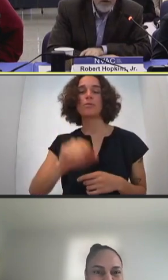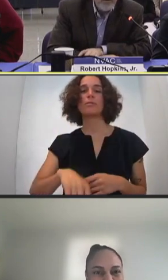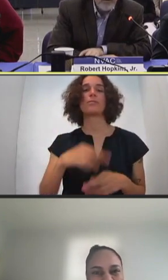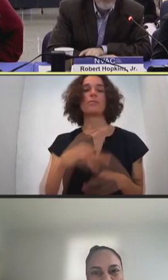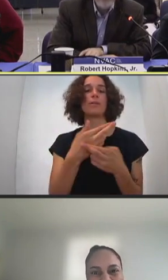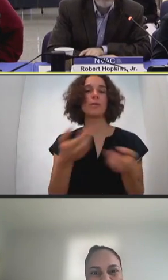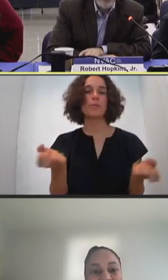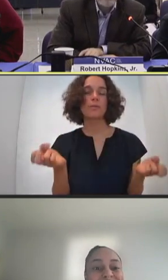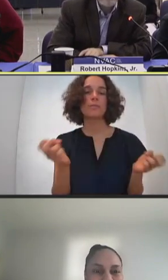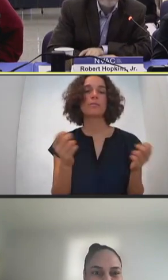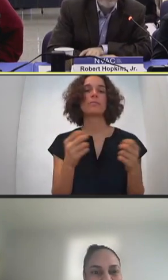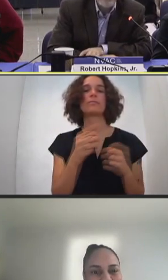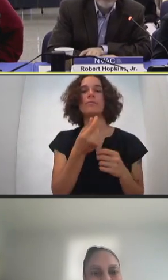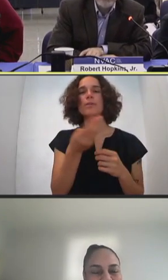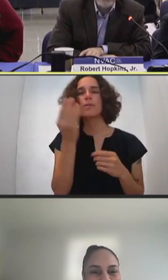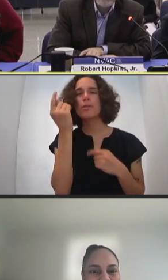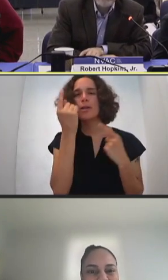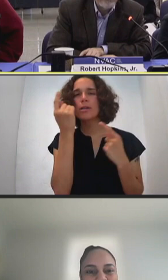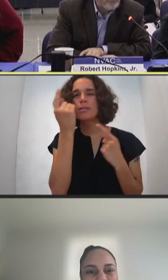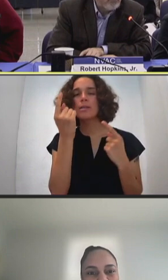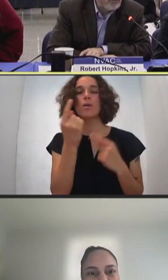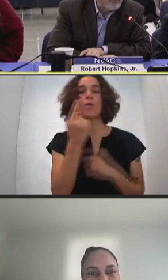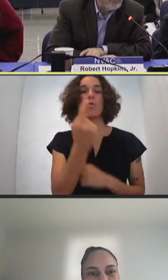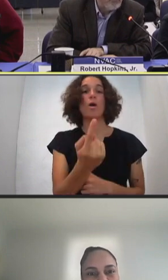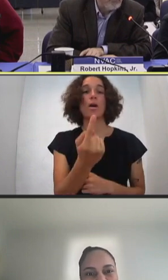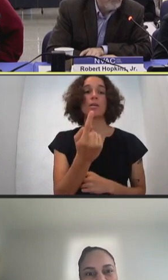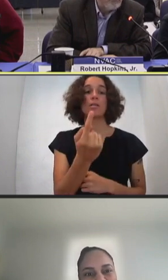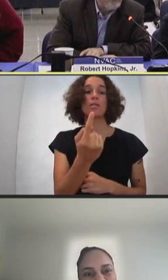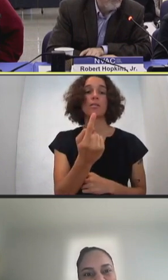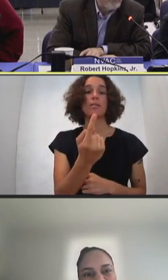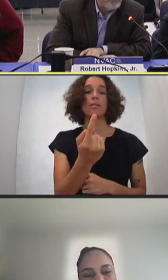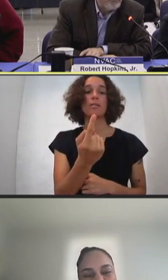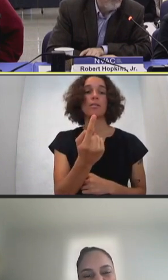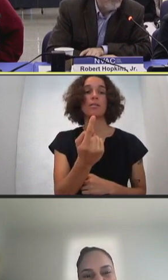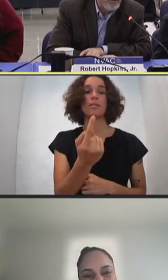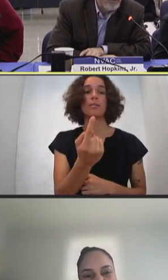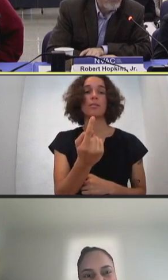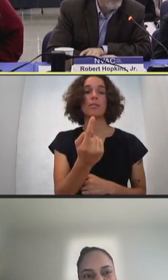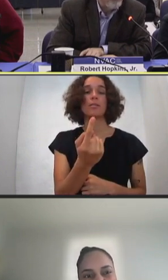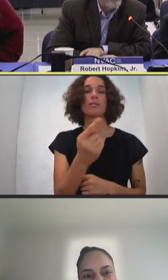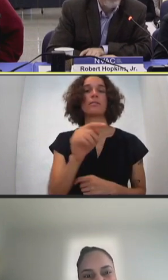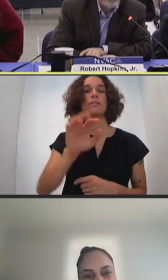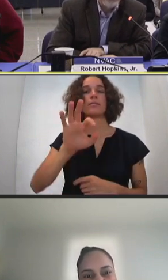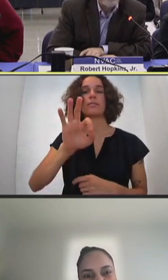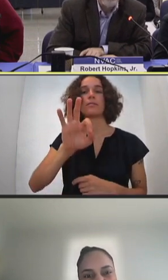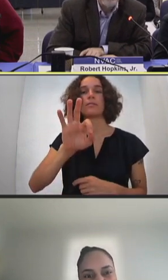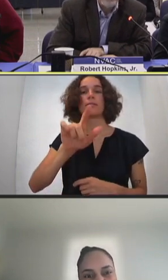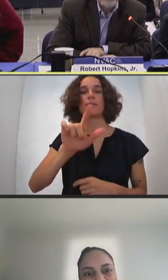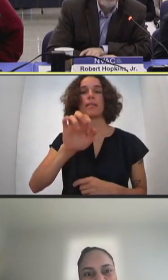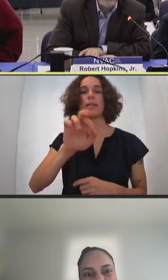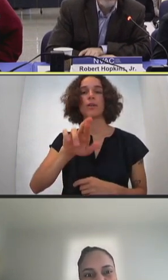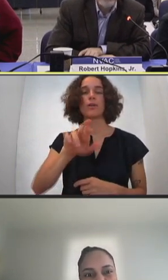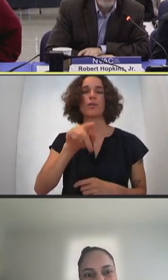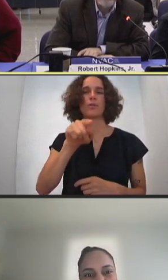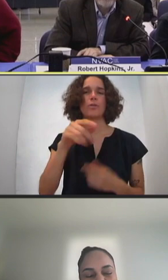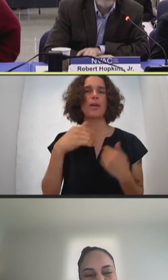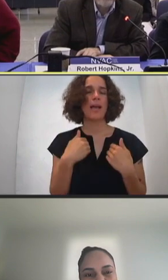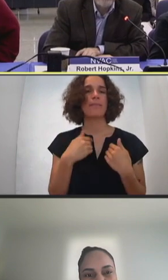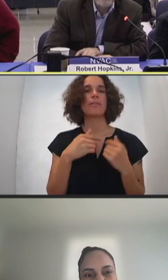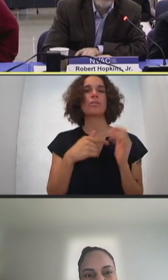Couple of thoughts. One is the flyers that you had that show healthcare provider faces